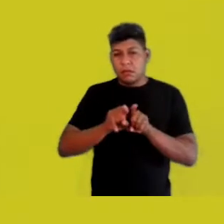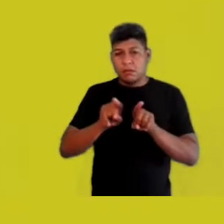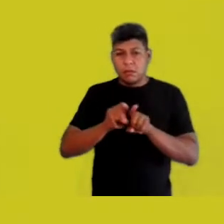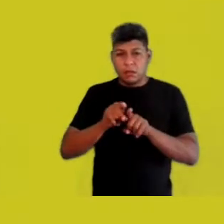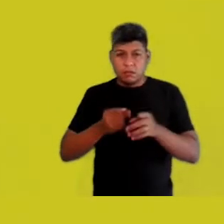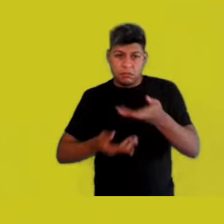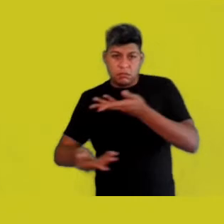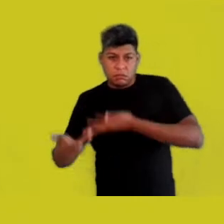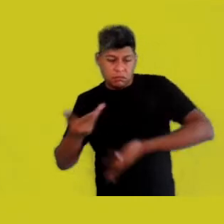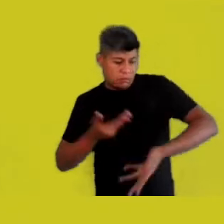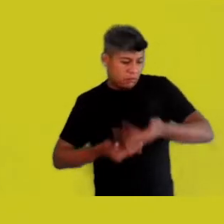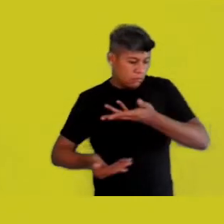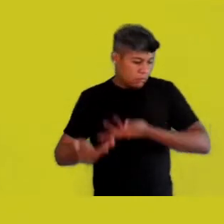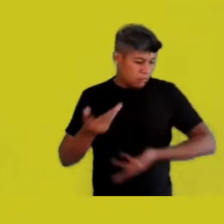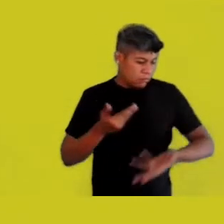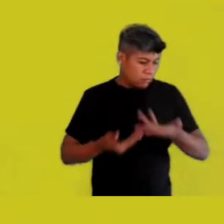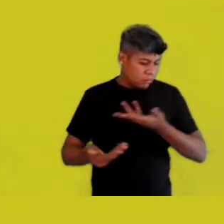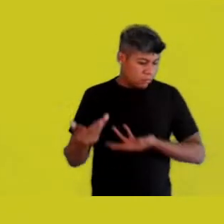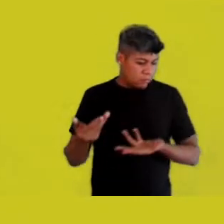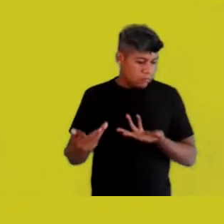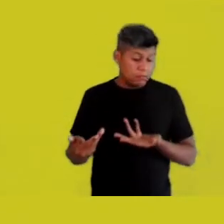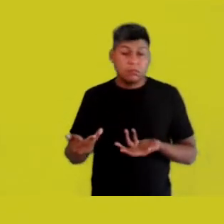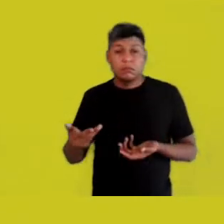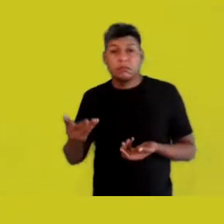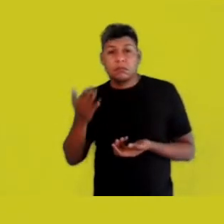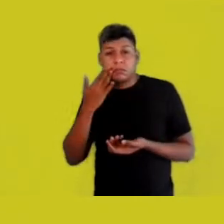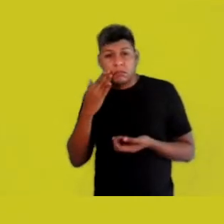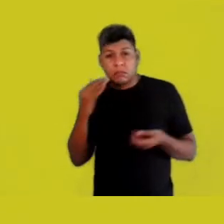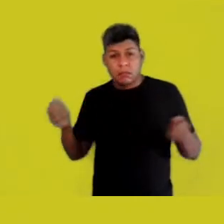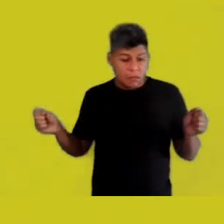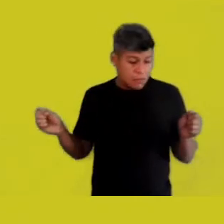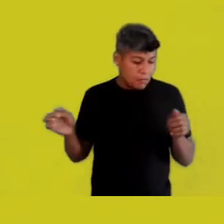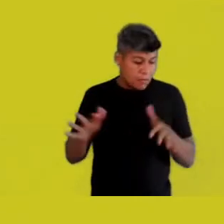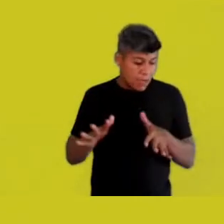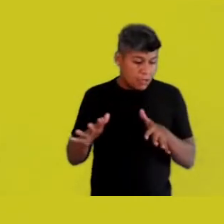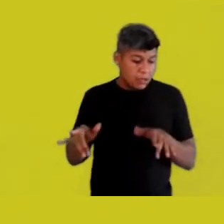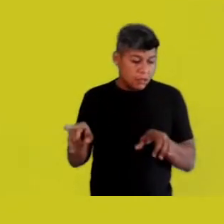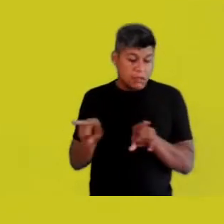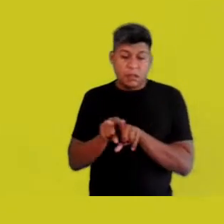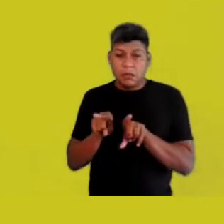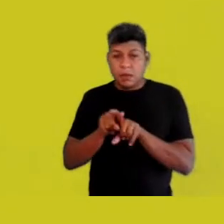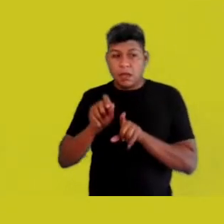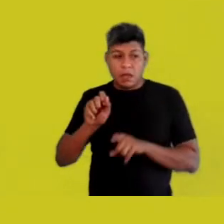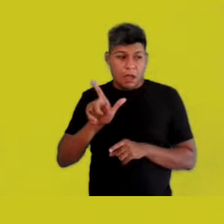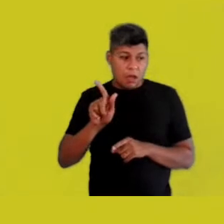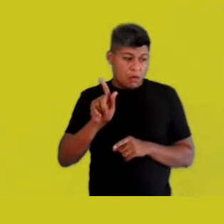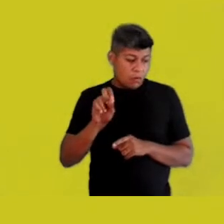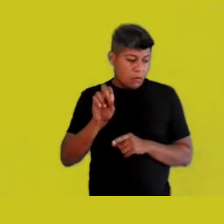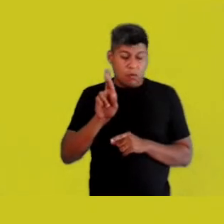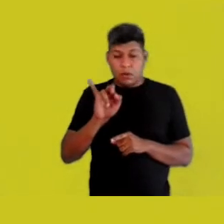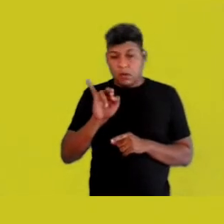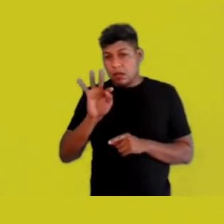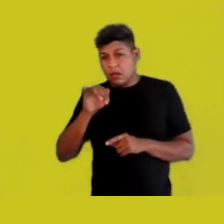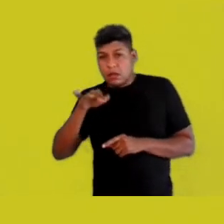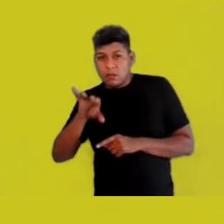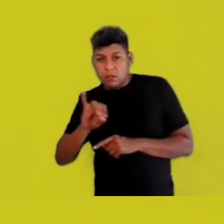They are, both magic and algorithm, techniques, sciences,